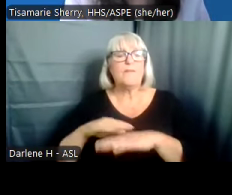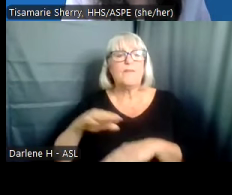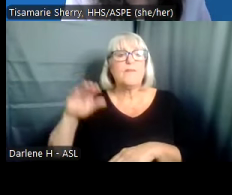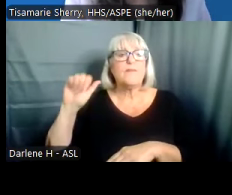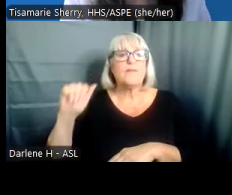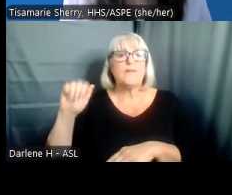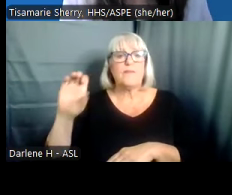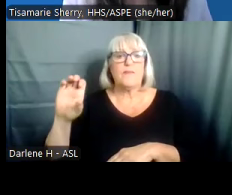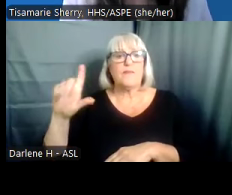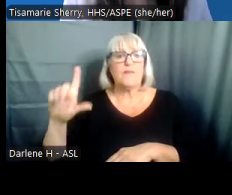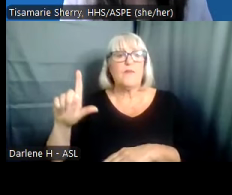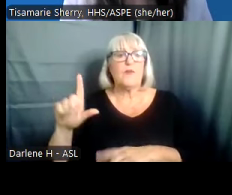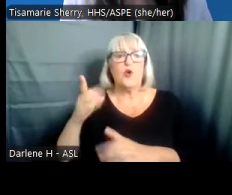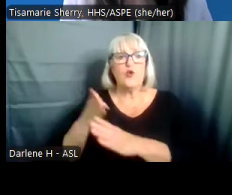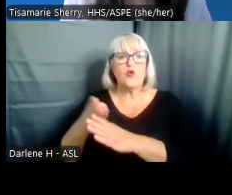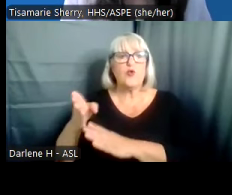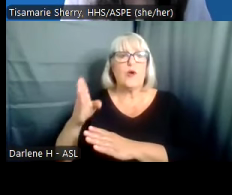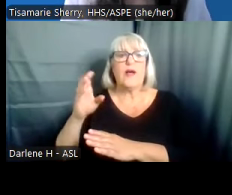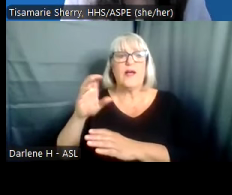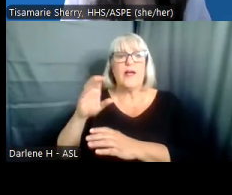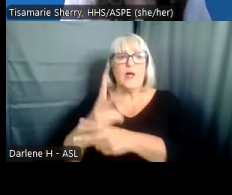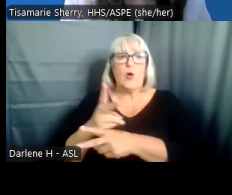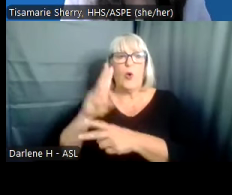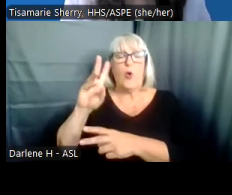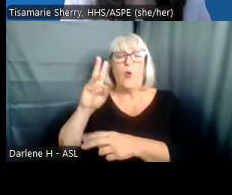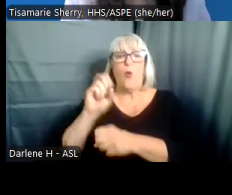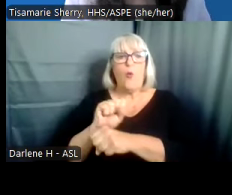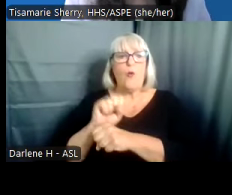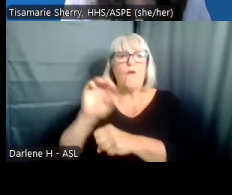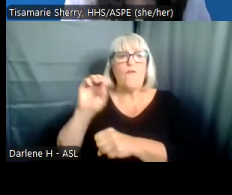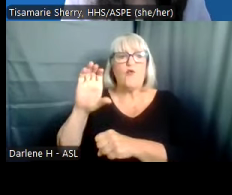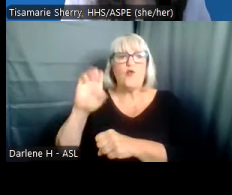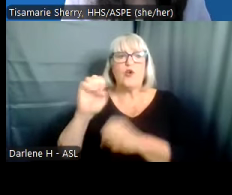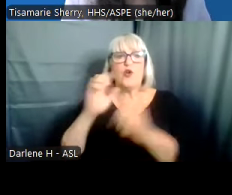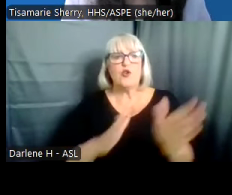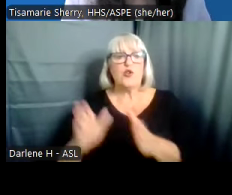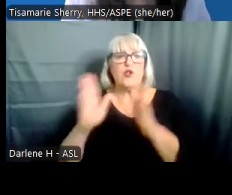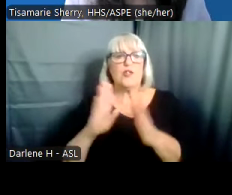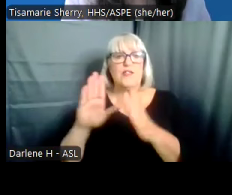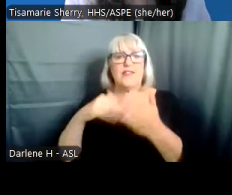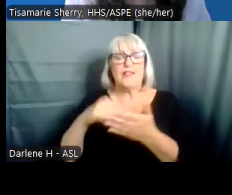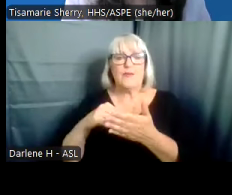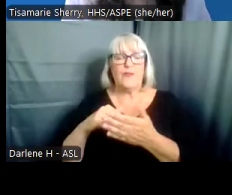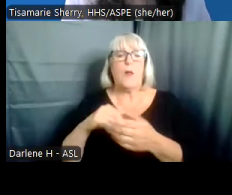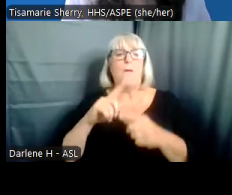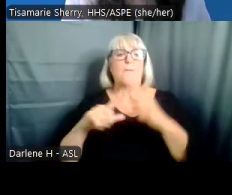Center online resource Hub. In addition, HHS has recently taken a number of additional steps to help promote data